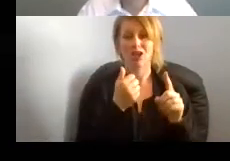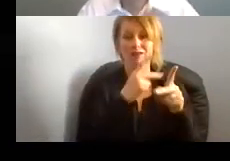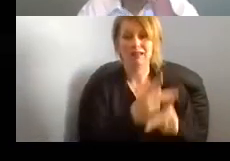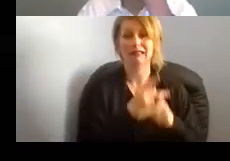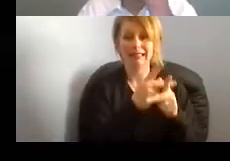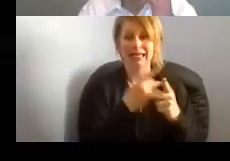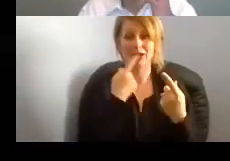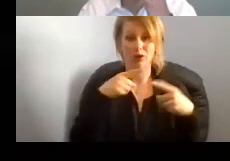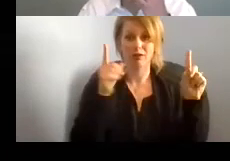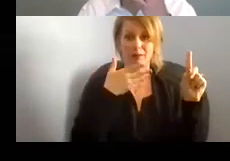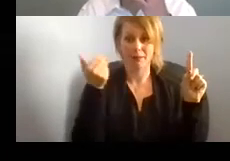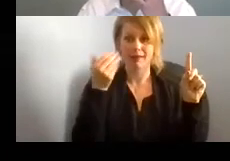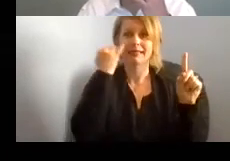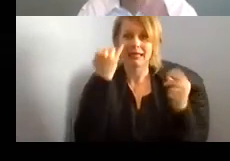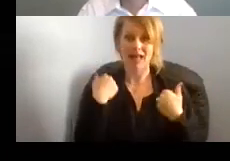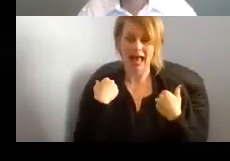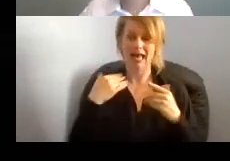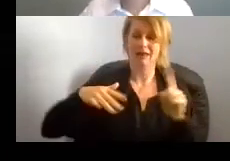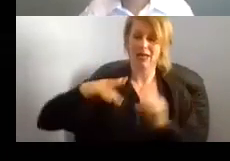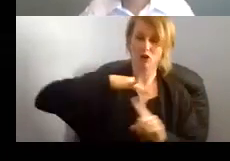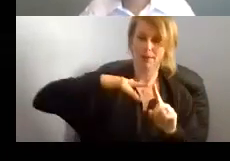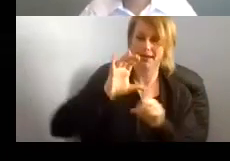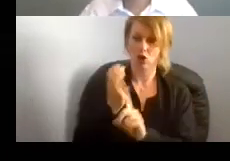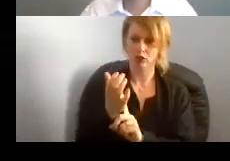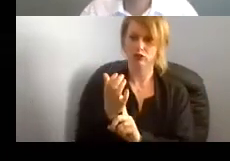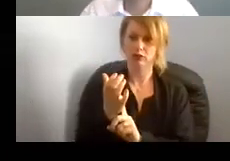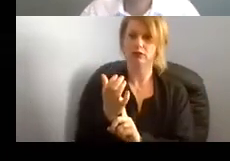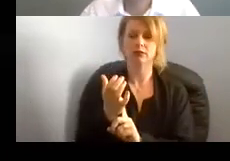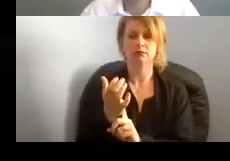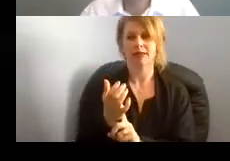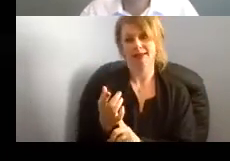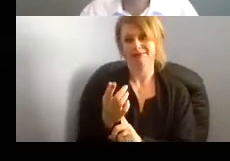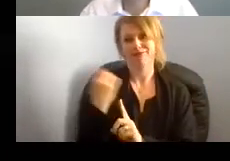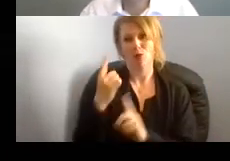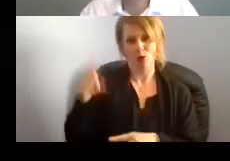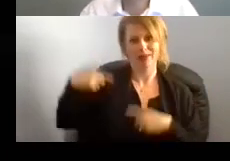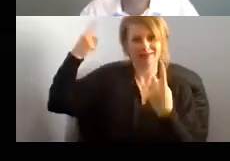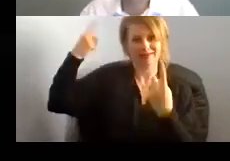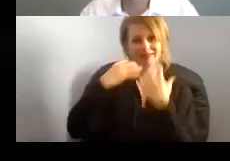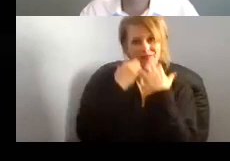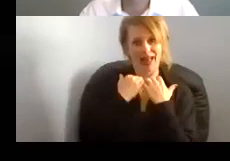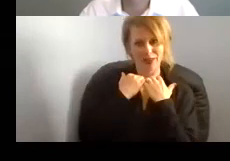and a culture in your school where you’ve always valued it. And I think it needs to be communicated from the leadership